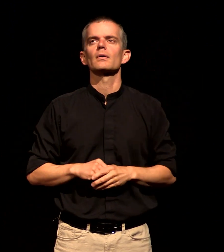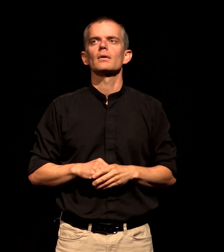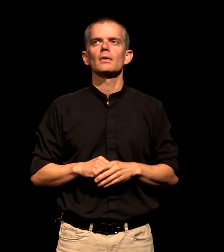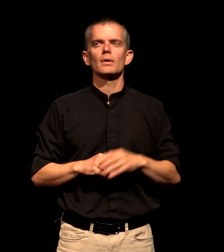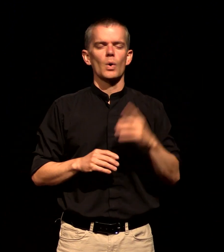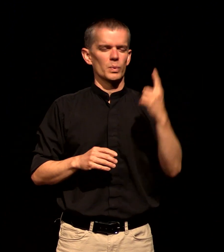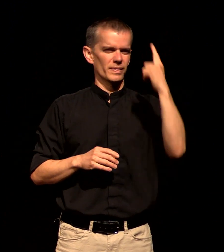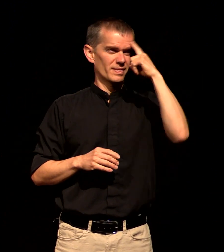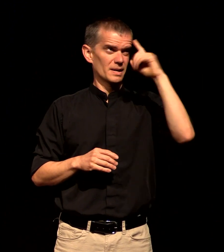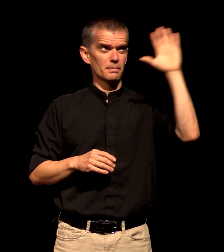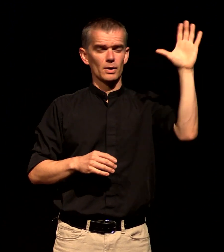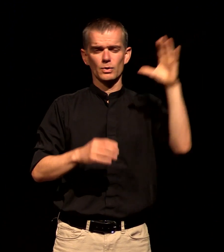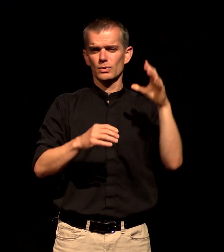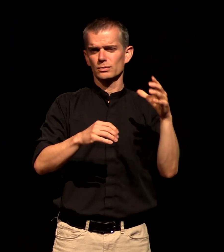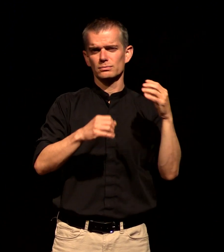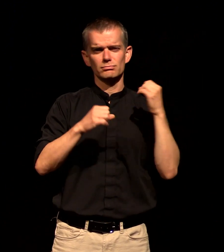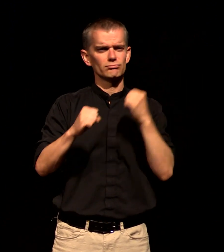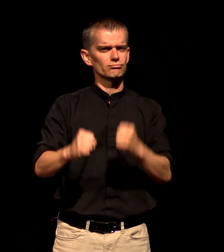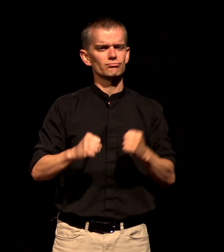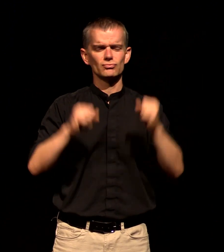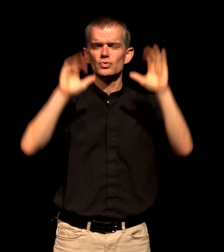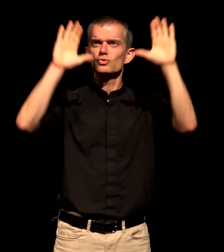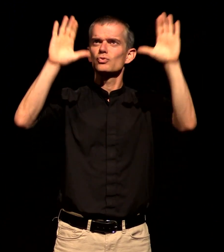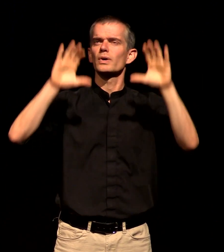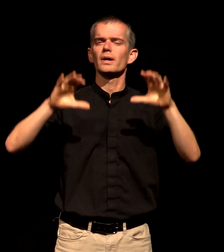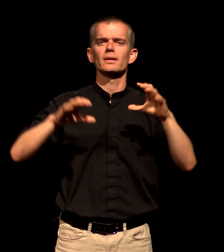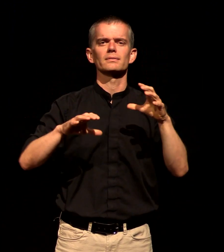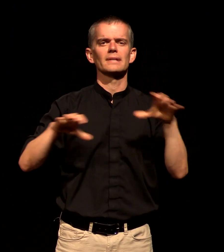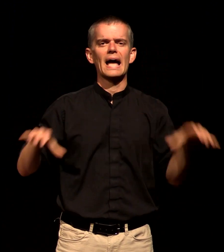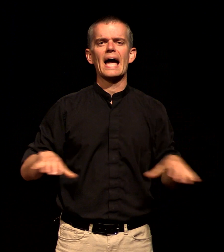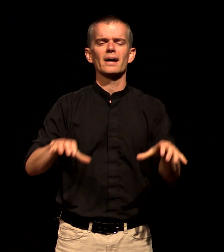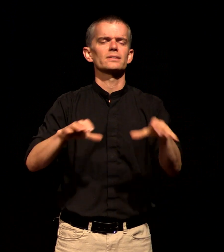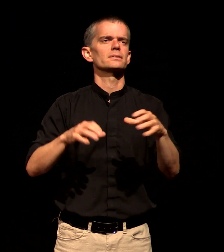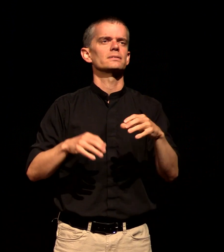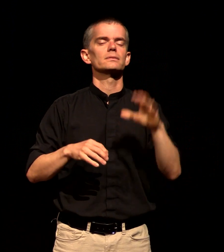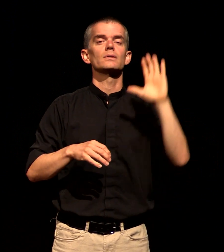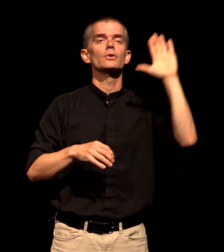God, Your ways are holy. Is there any God as mighty as you?